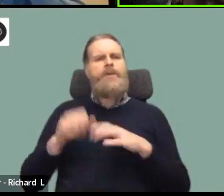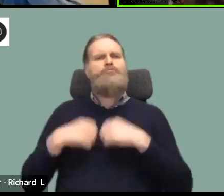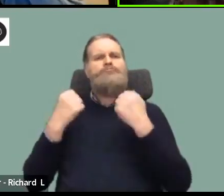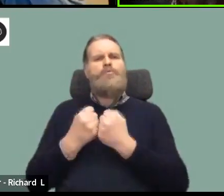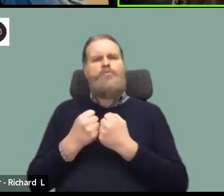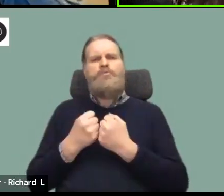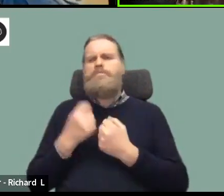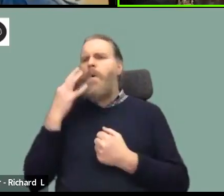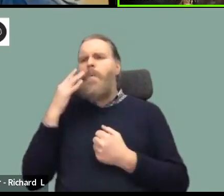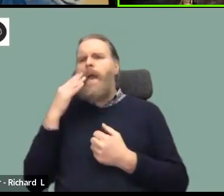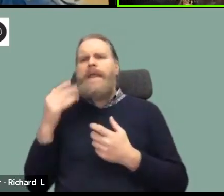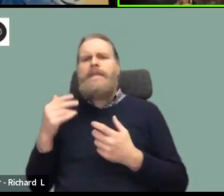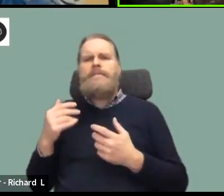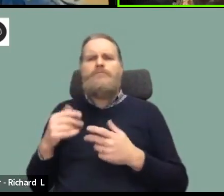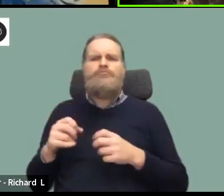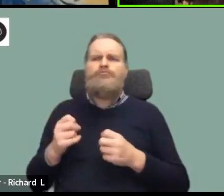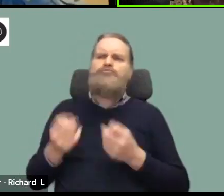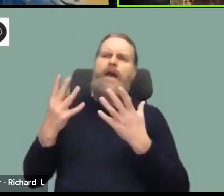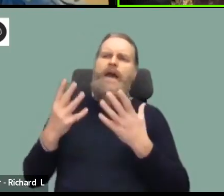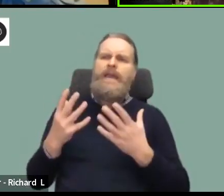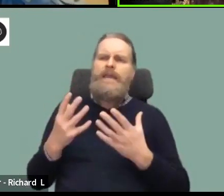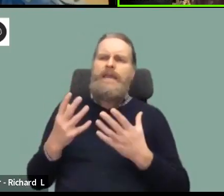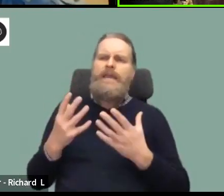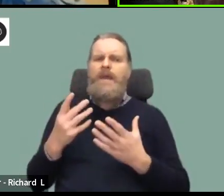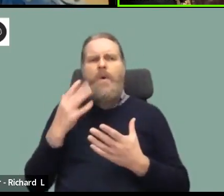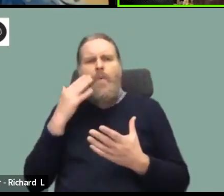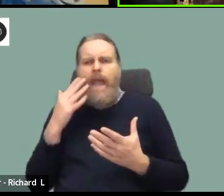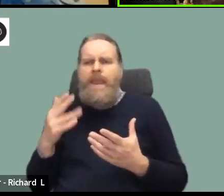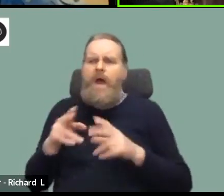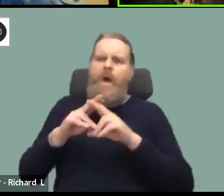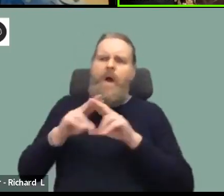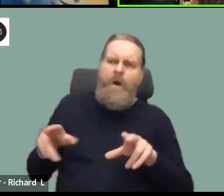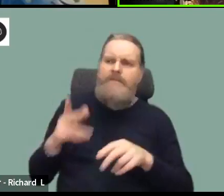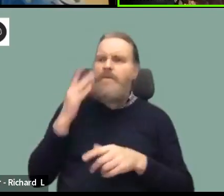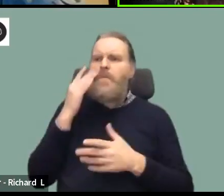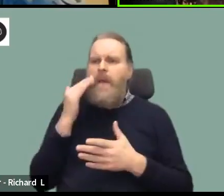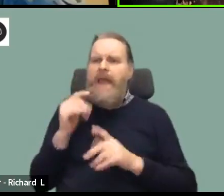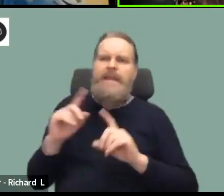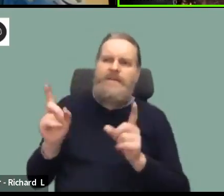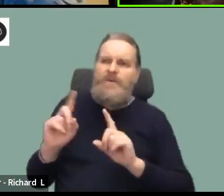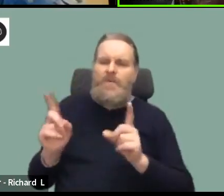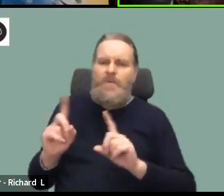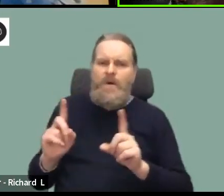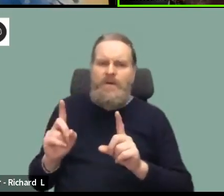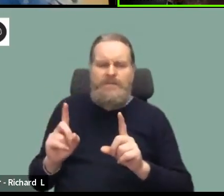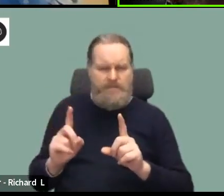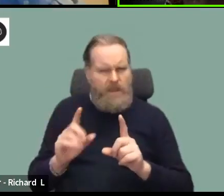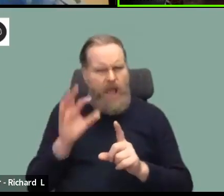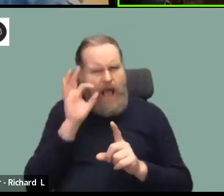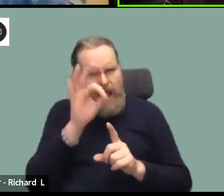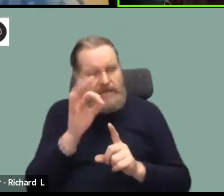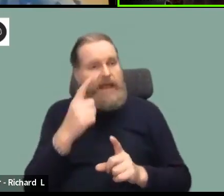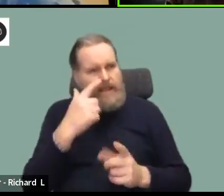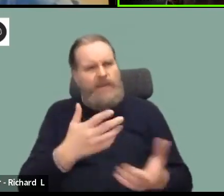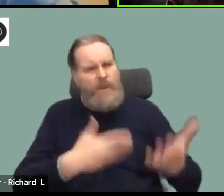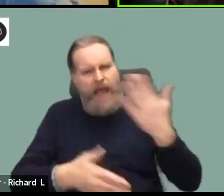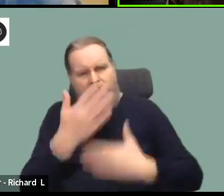particular group will be taking action, and when the day action, and when the dates are going to be announced. So in your clothes. remark in your seminar. Can you explain how